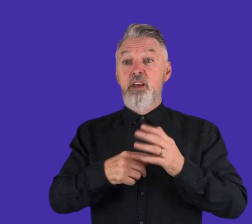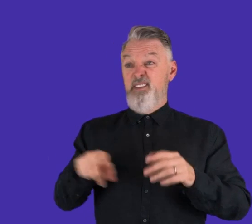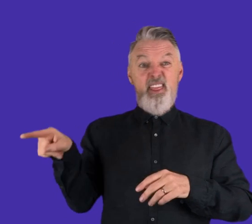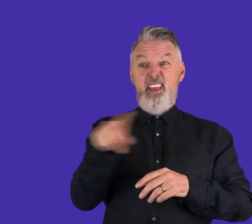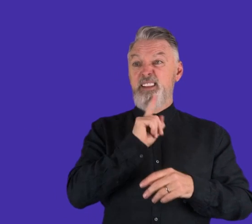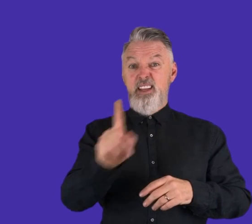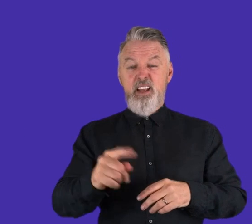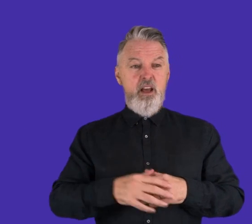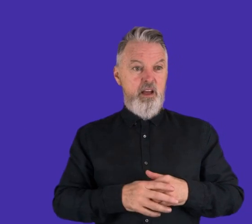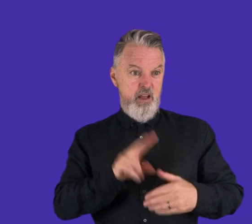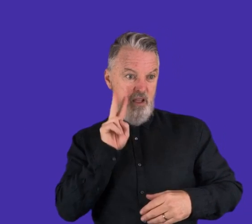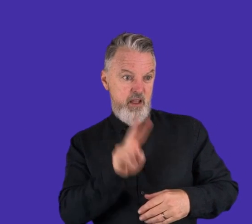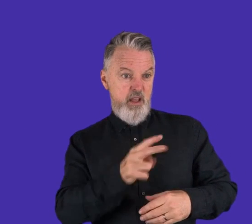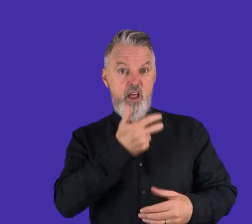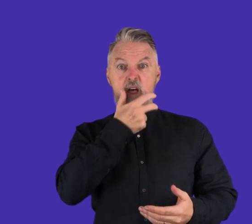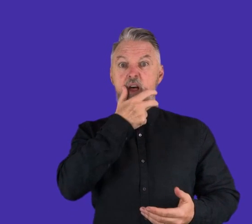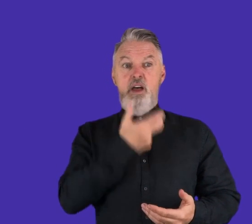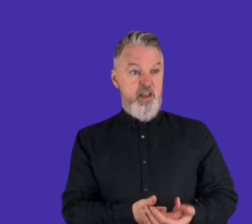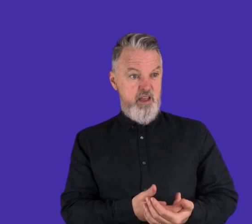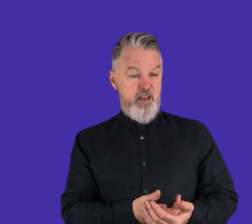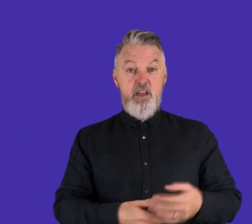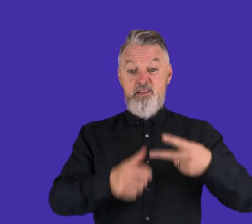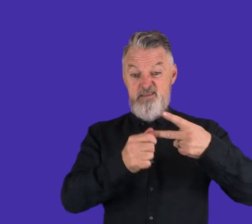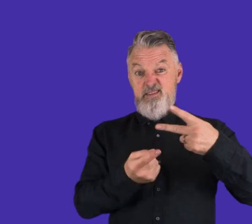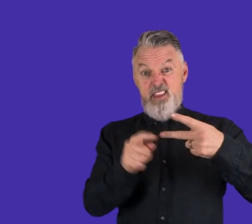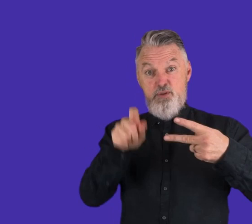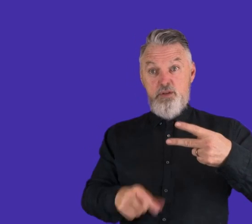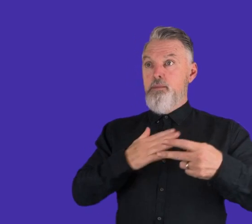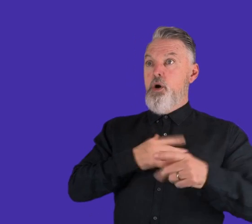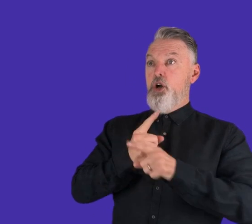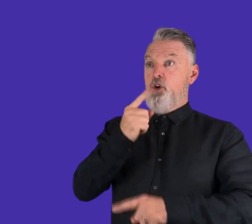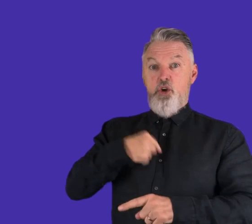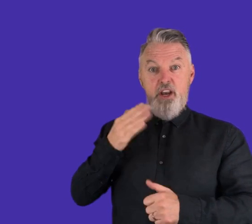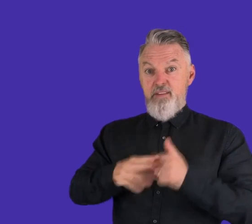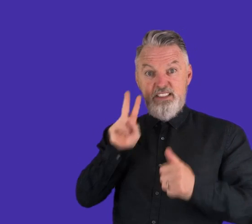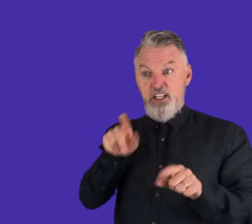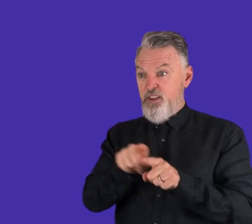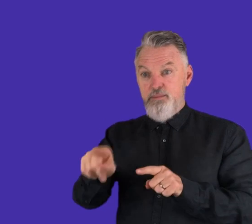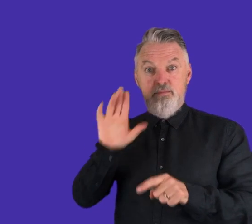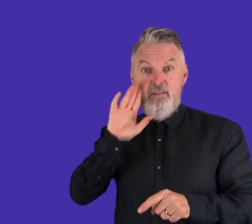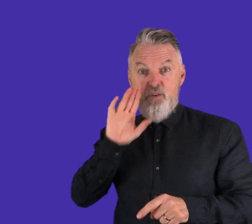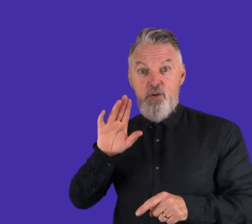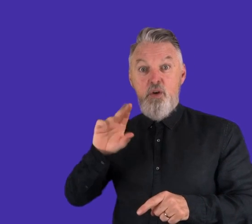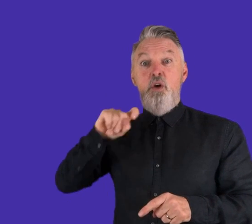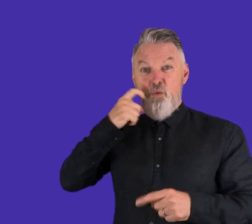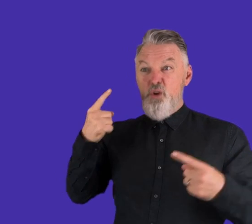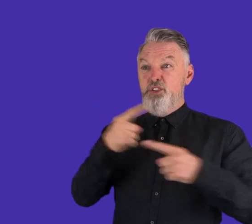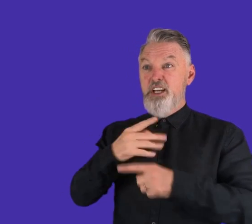‘when I saw this design my jaw hit the floor’ and ‘oh my god, I've never seen anything like it. This would totally change my life.